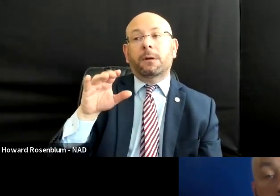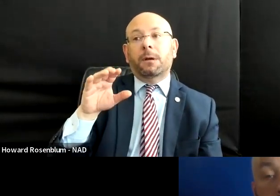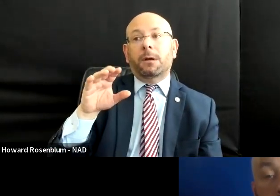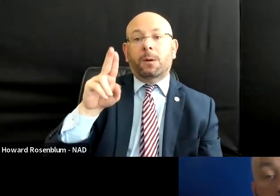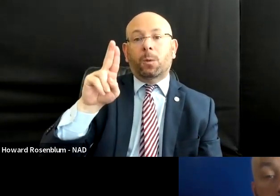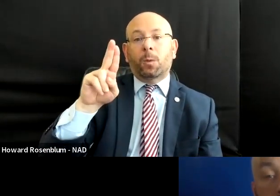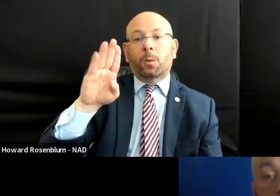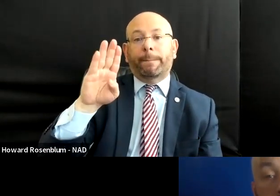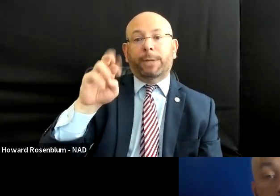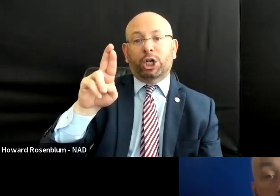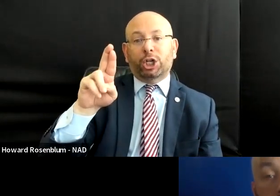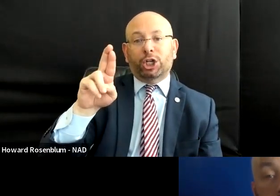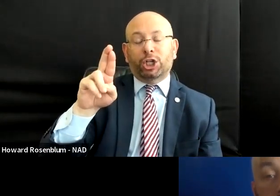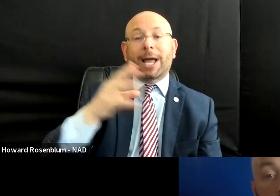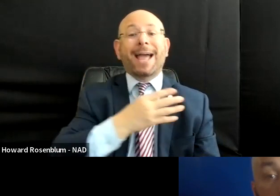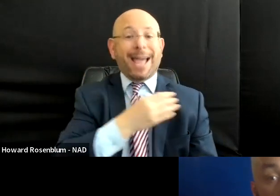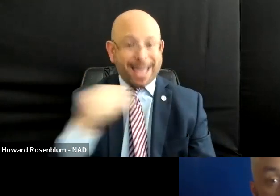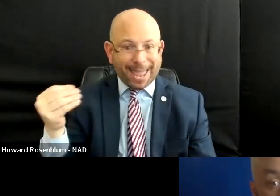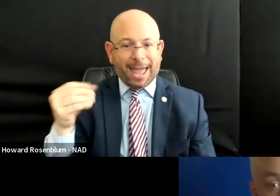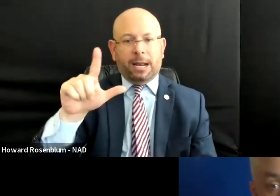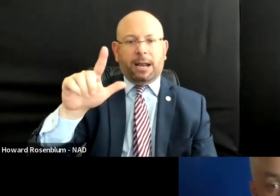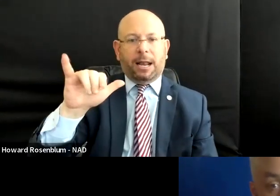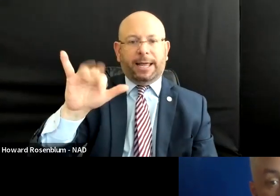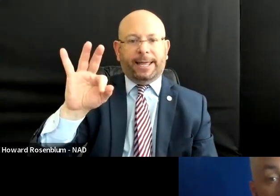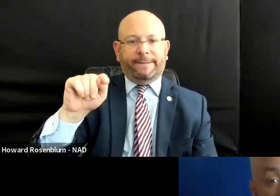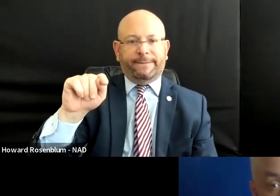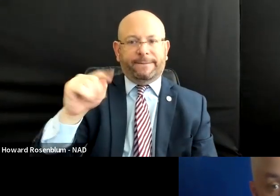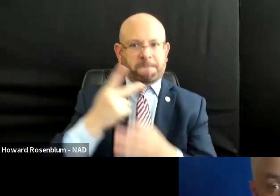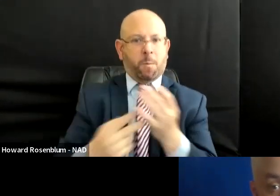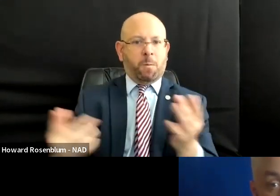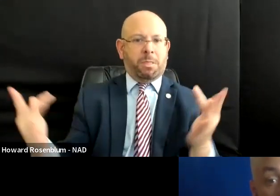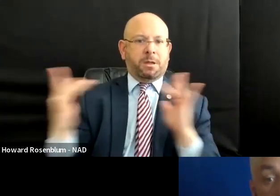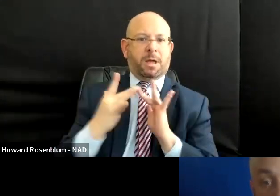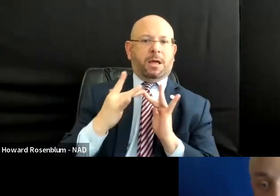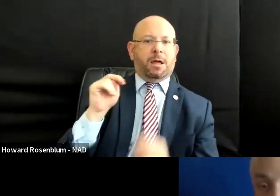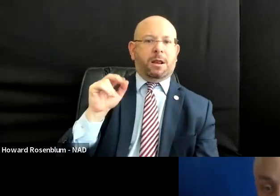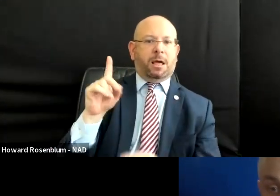ago in about 2011 when I had just started